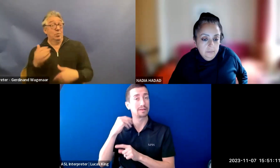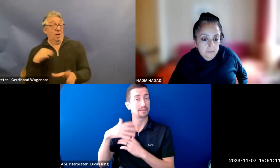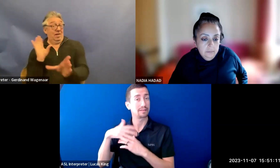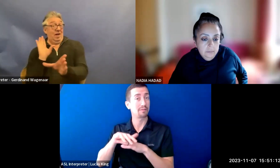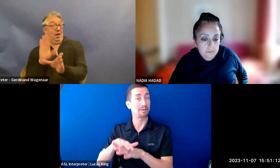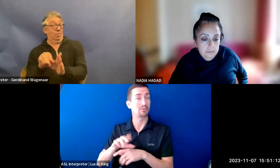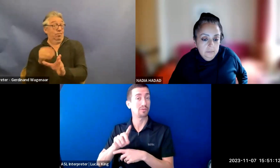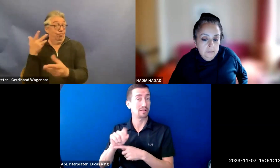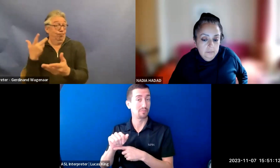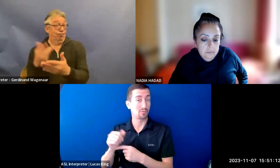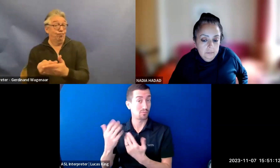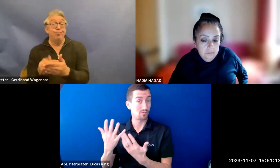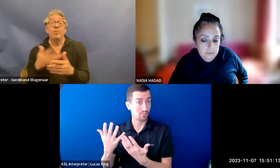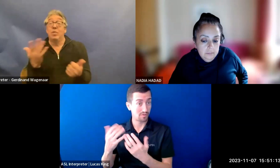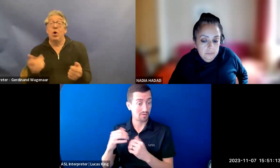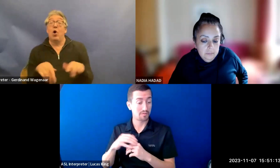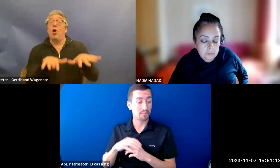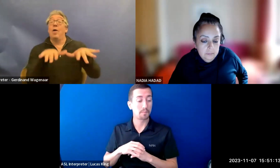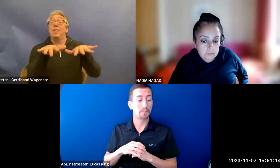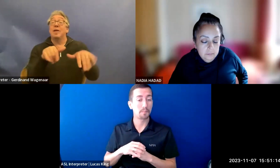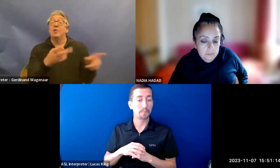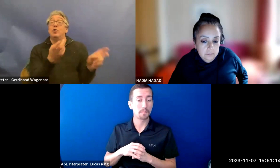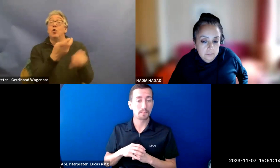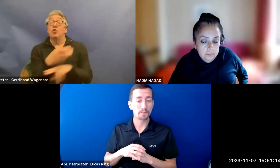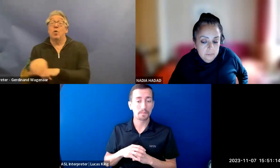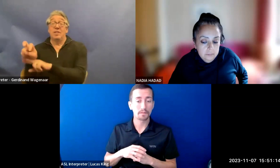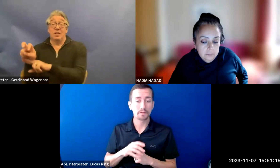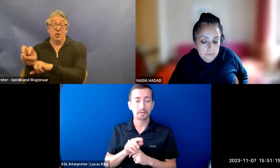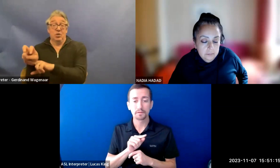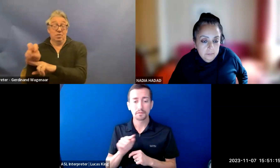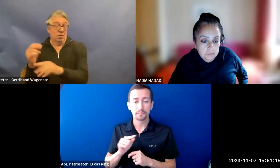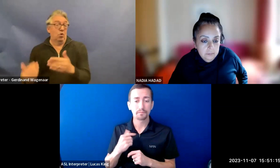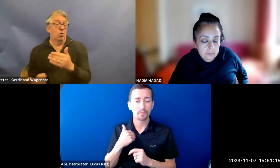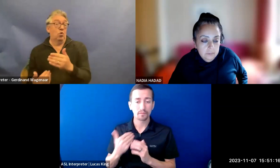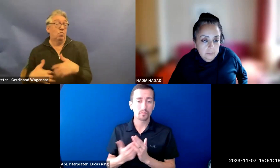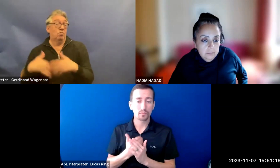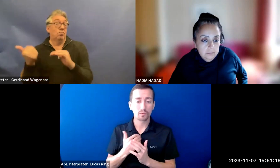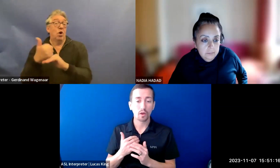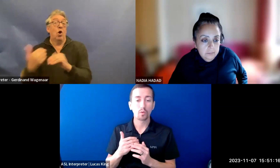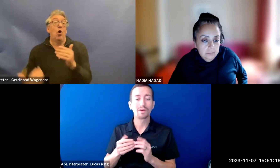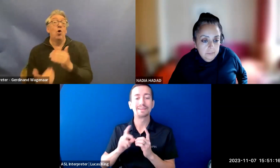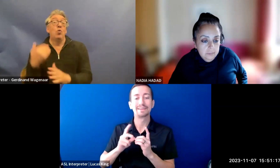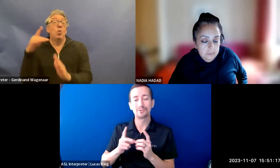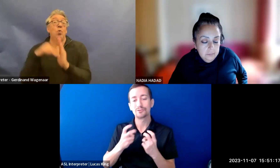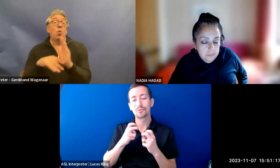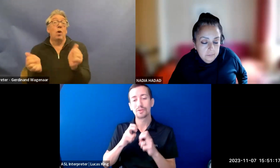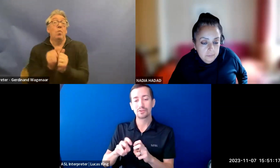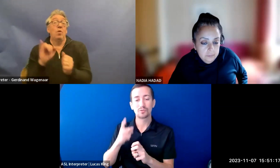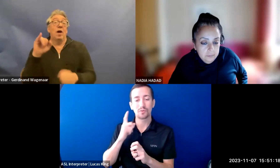is in the digital transition with a new program with the International Telecommunication Union,